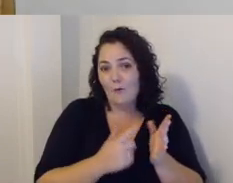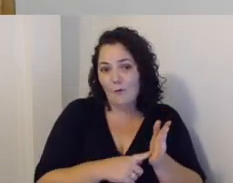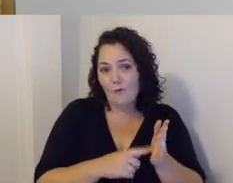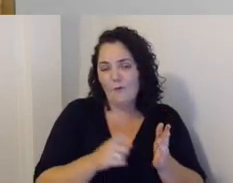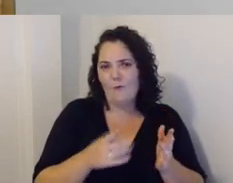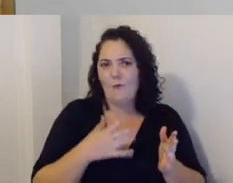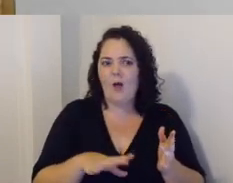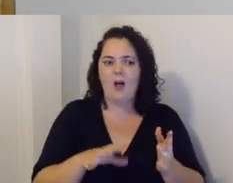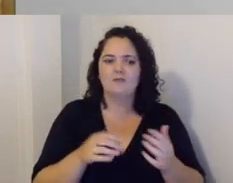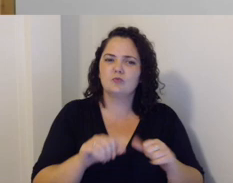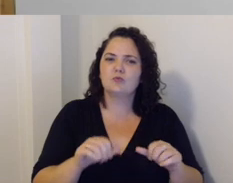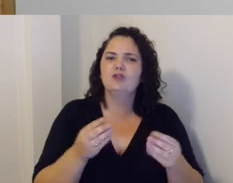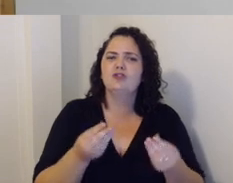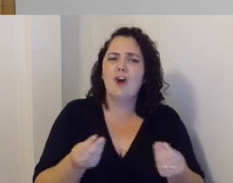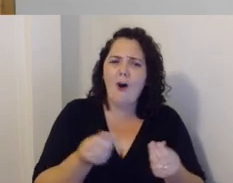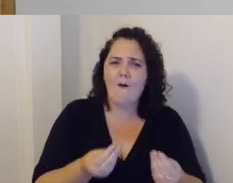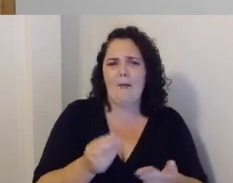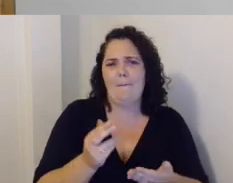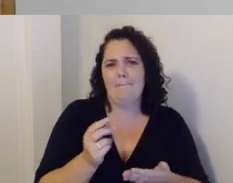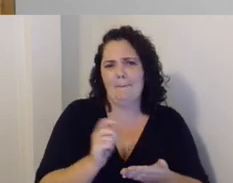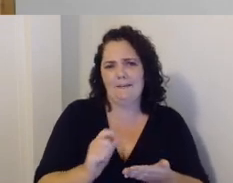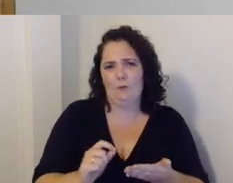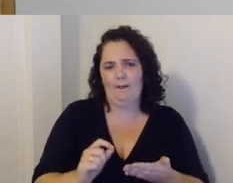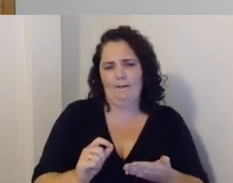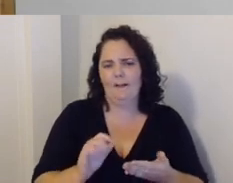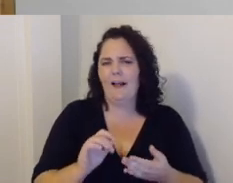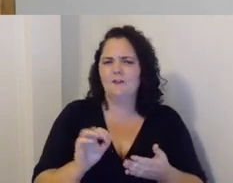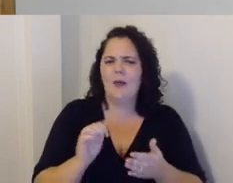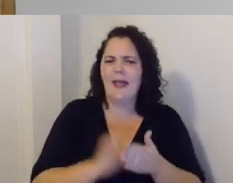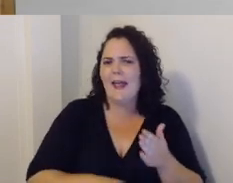pencil so you can get some graphite down there on the surface rather than using a hard pencil